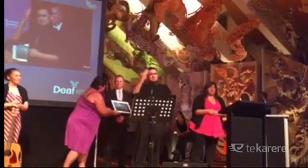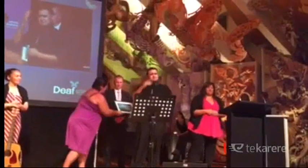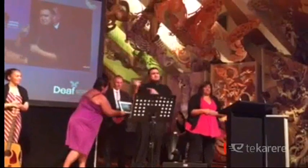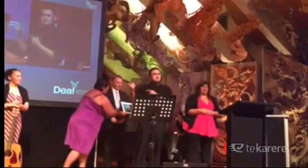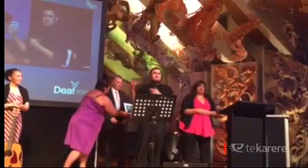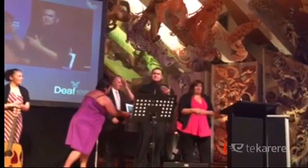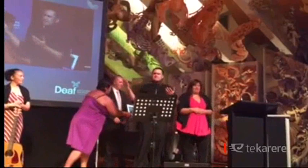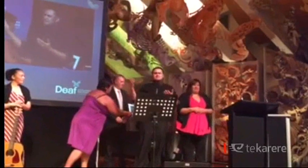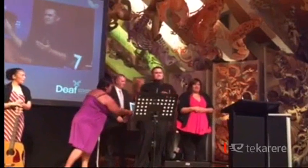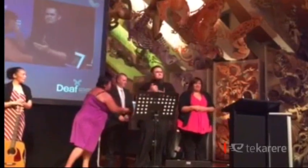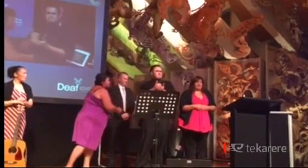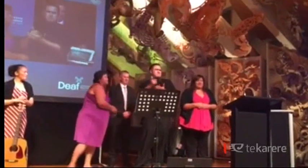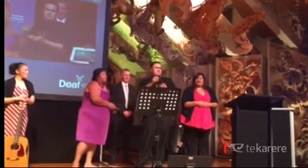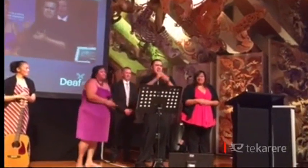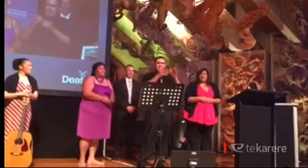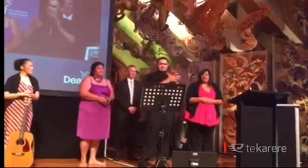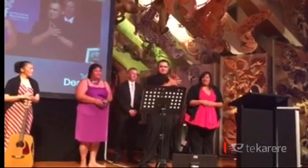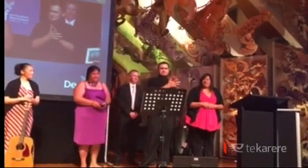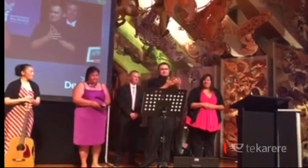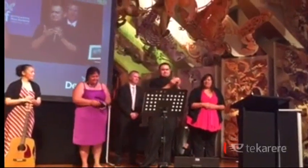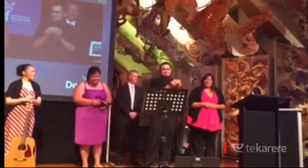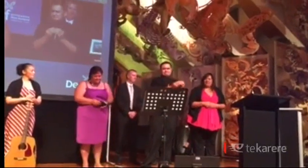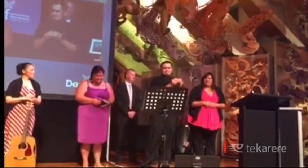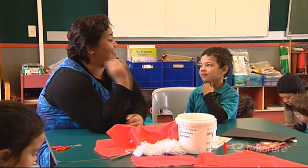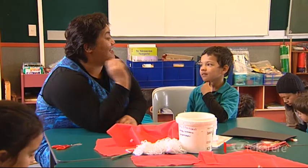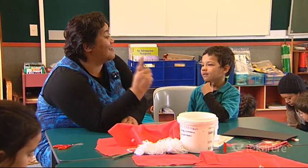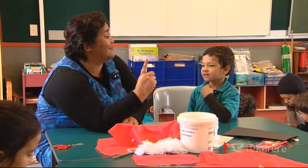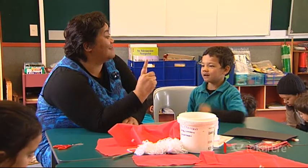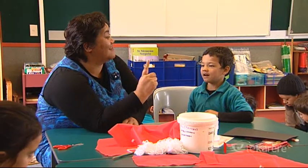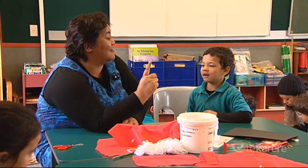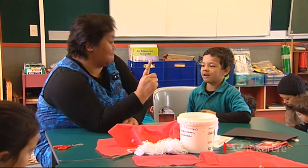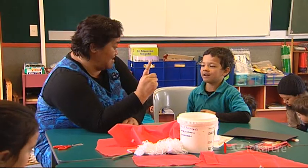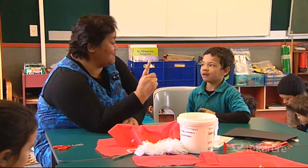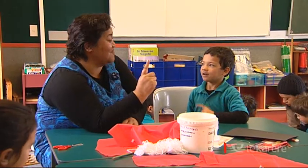they asked that Craig join them to receive the award.